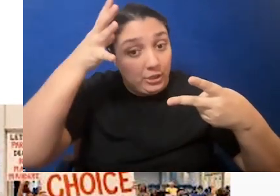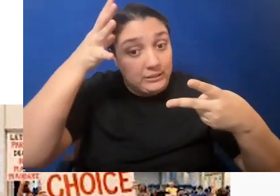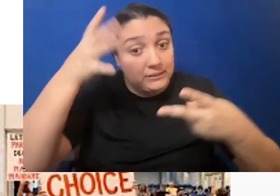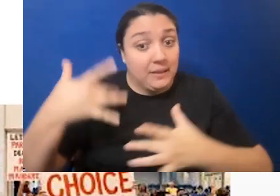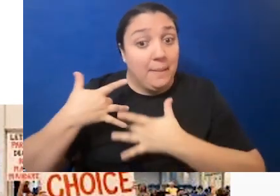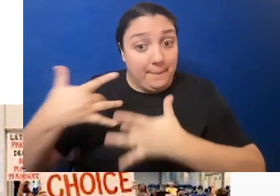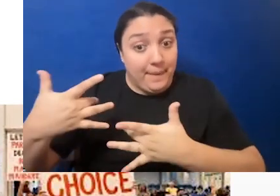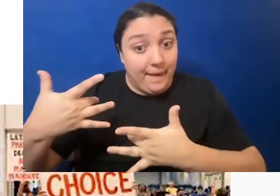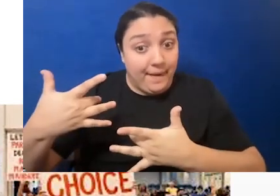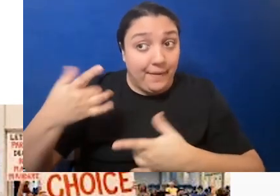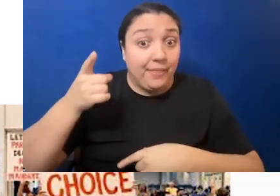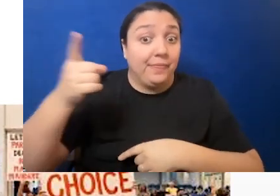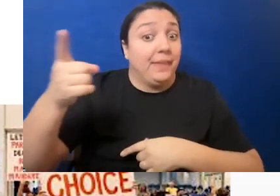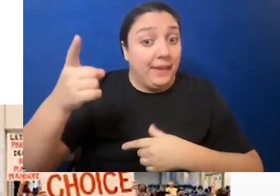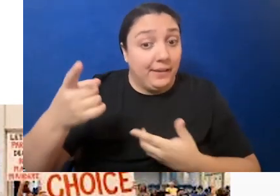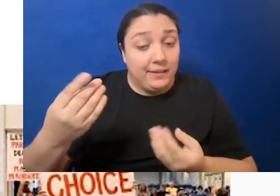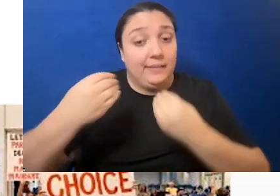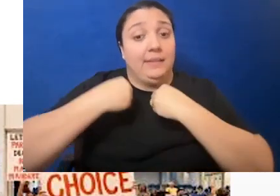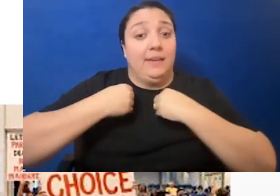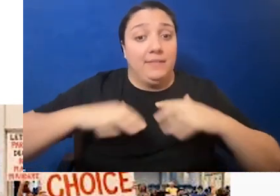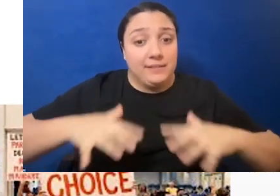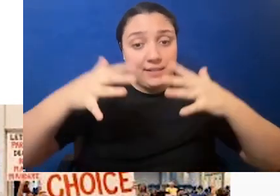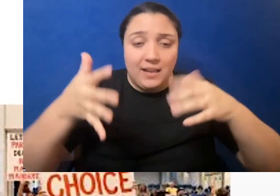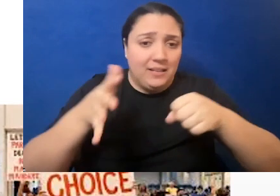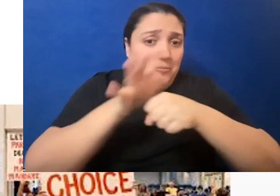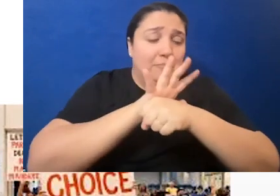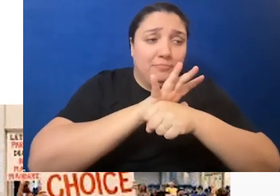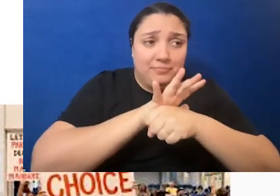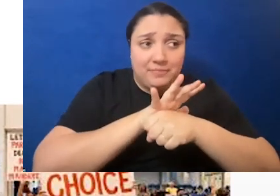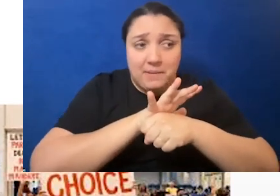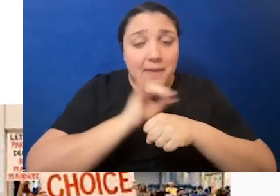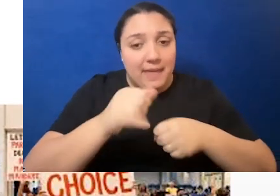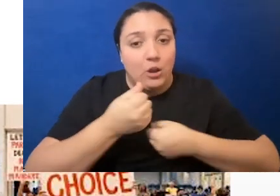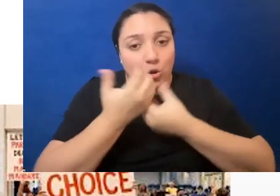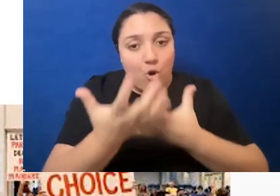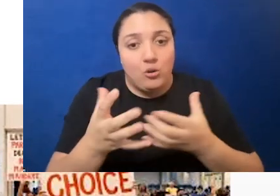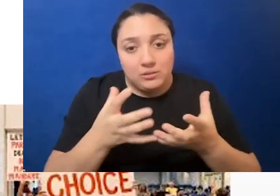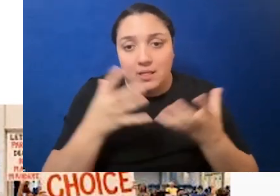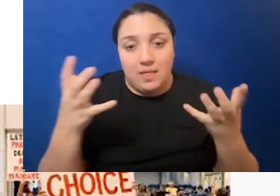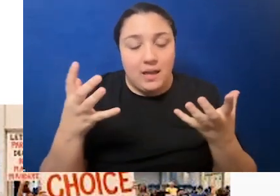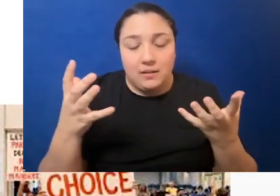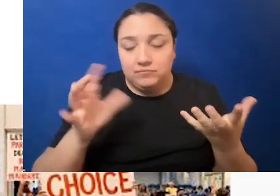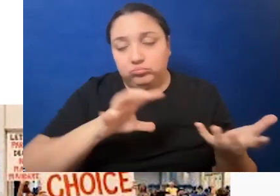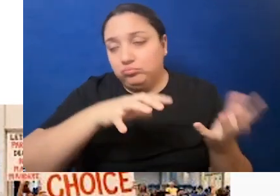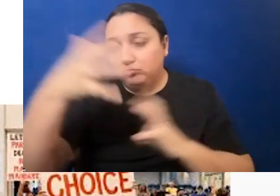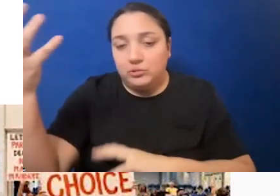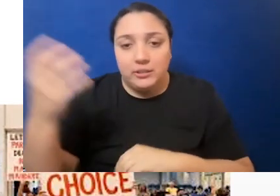PARENTS ARE VERY ANXIOUS AND EMOTIONAL THESE DAYS. THE PANDEMIC THREW US INTO A